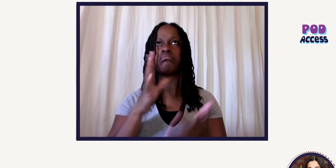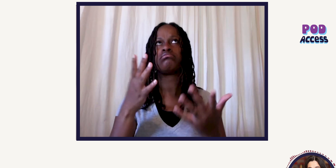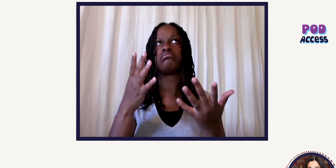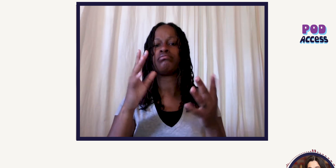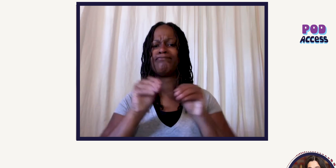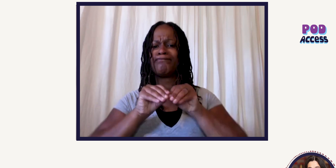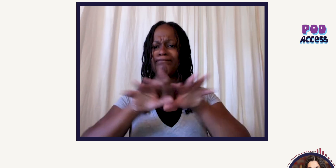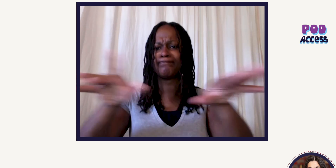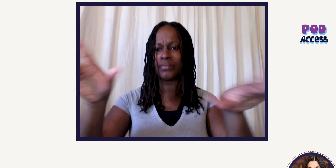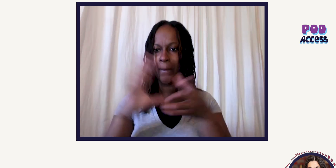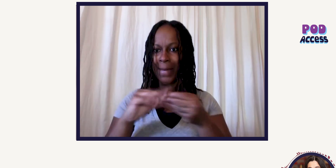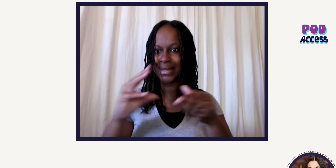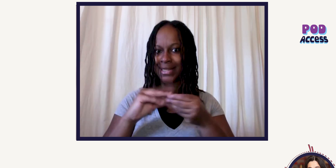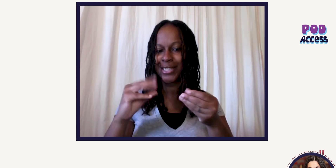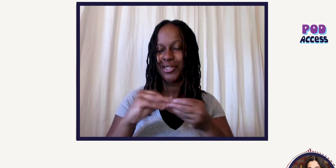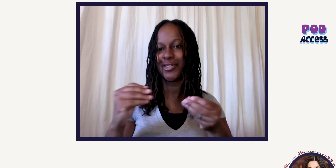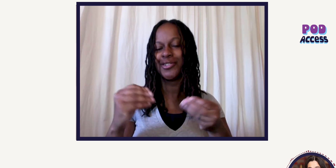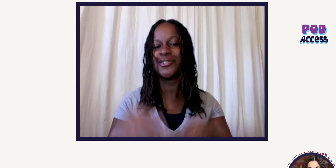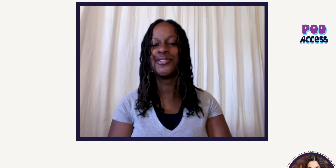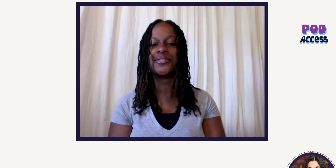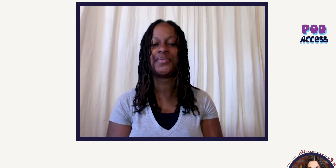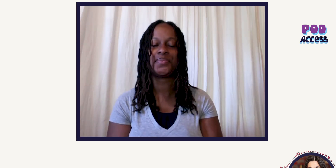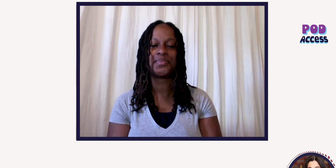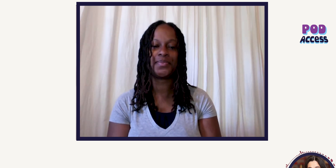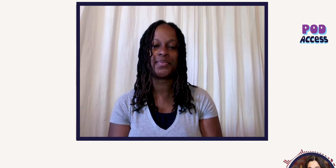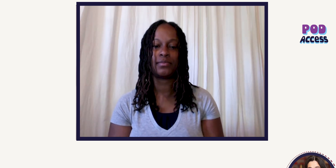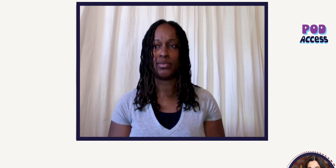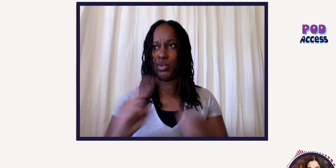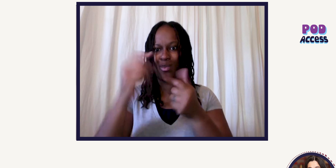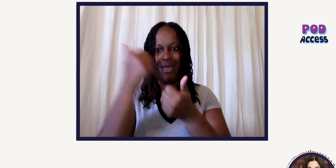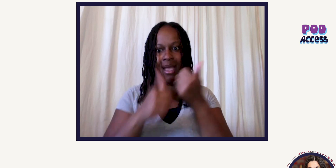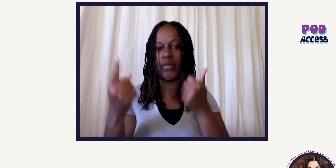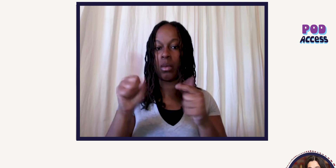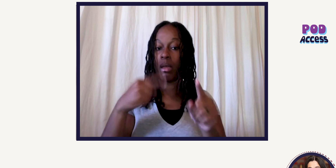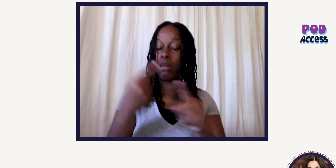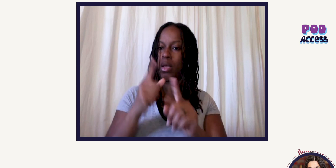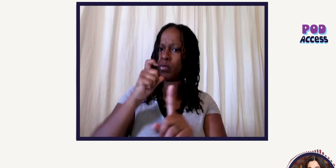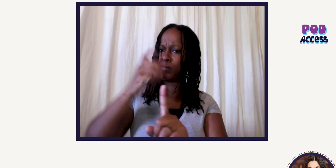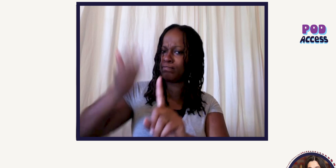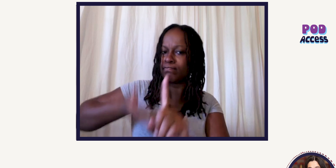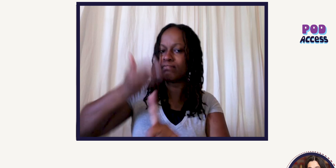to everyone about who you are and what vibes you have and what vibes your podcast has.